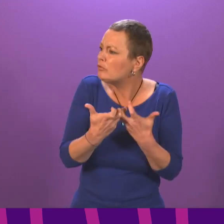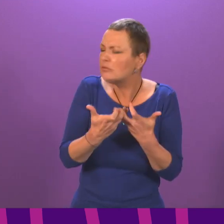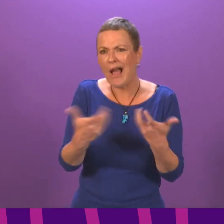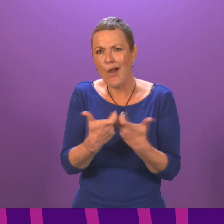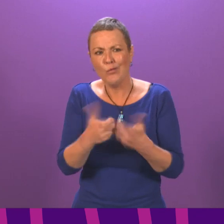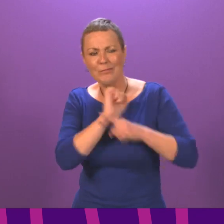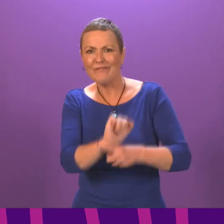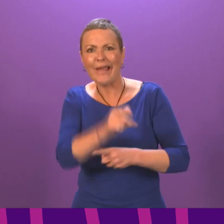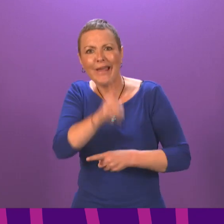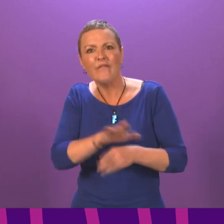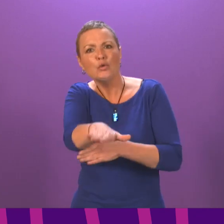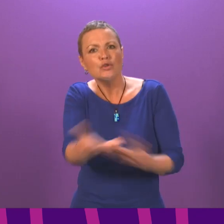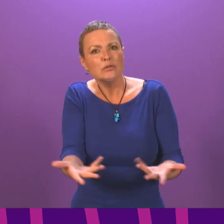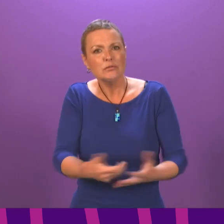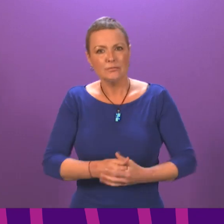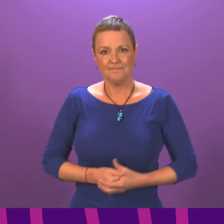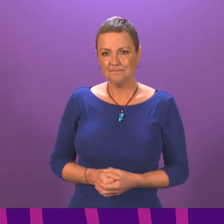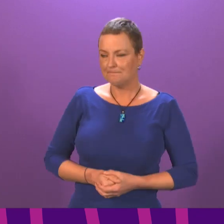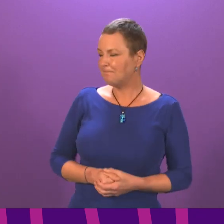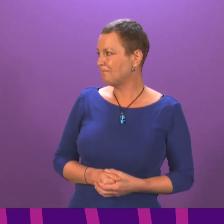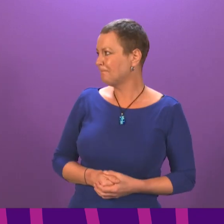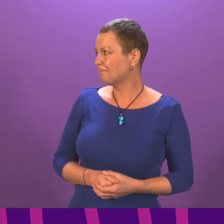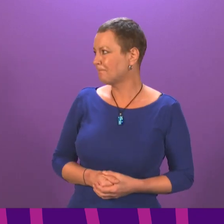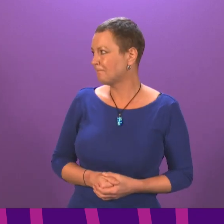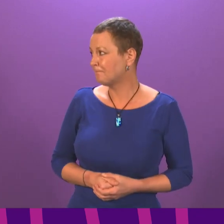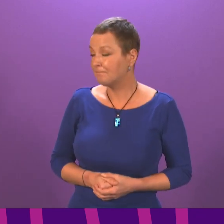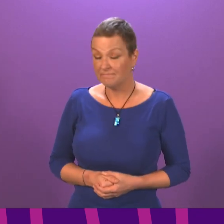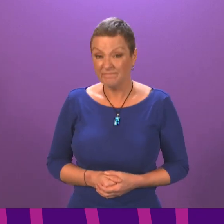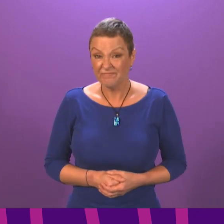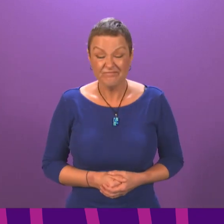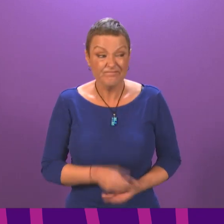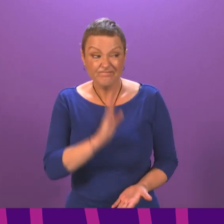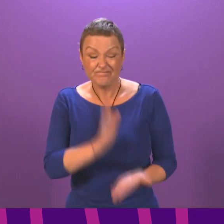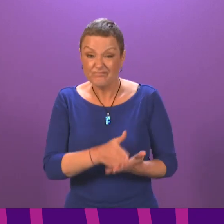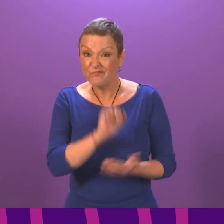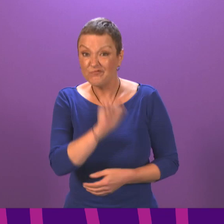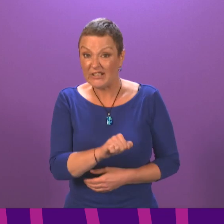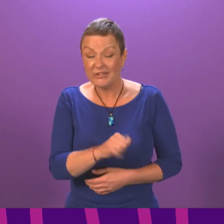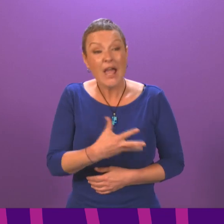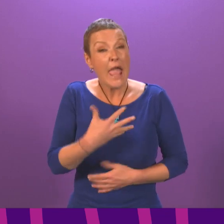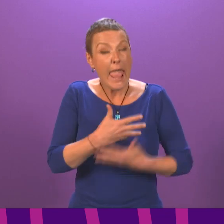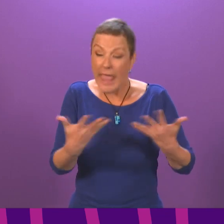The First Minister (Nicola Sturgeon): We have known throughout the pandemic—even